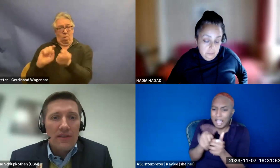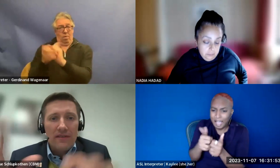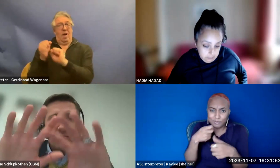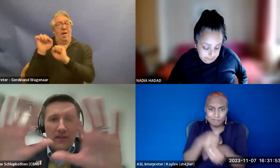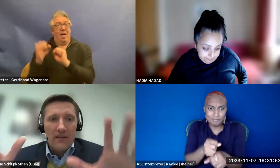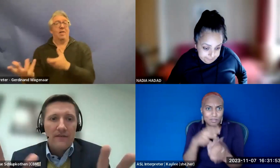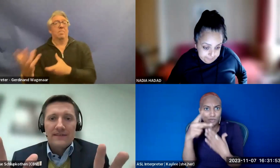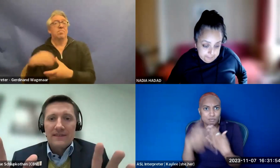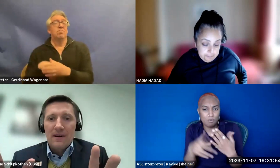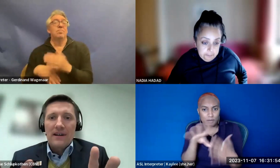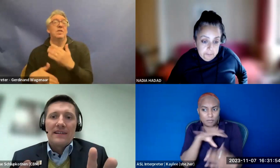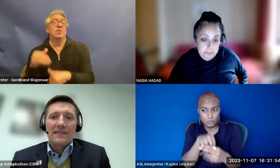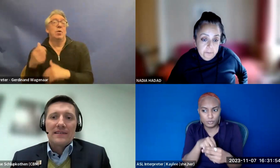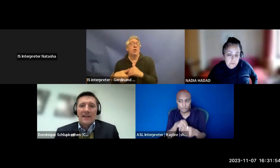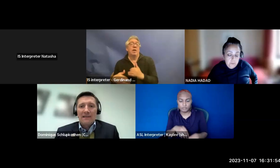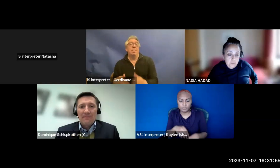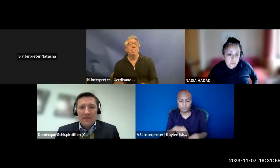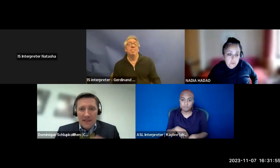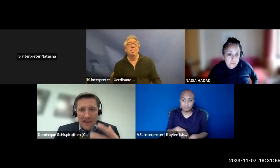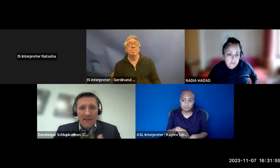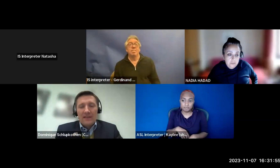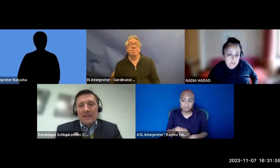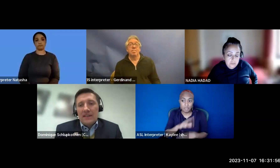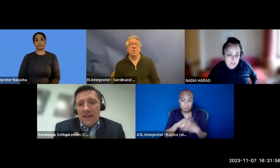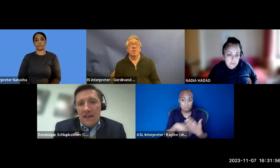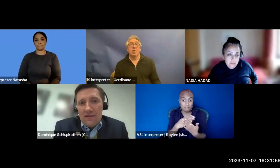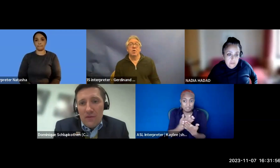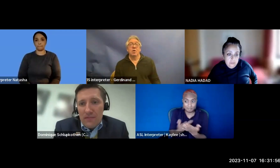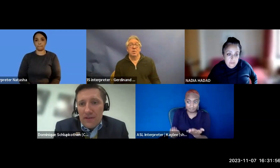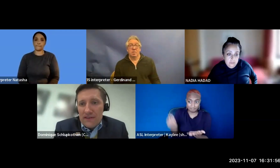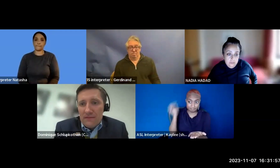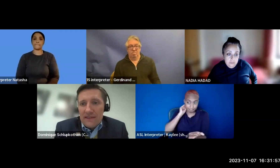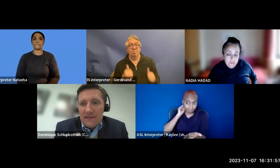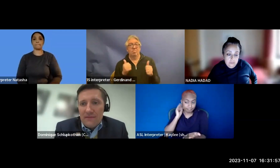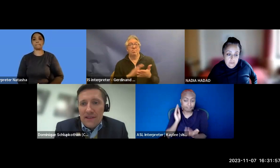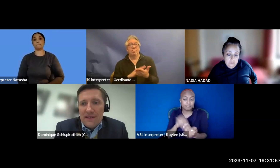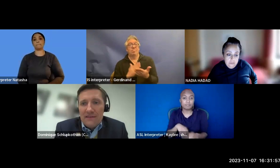With all of this in mind, together with Persons with Disabilities